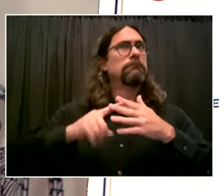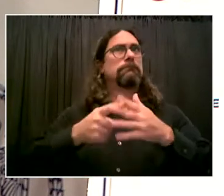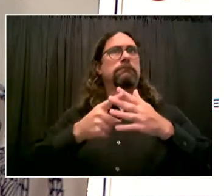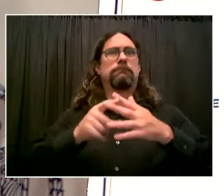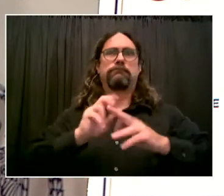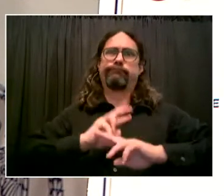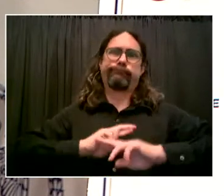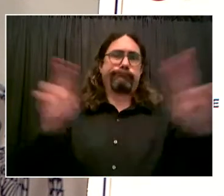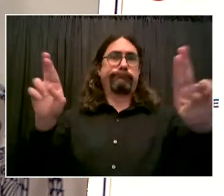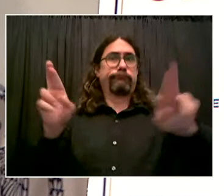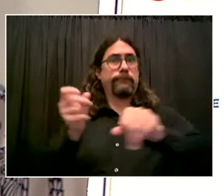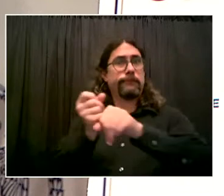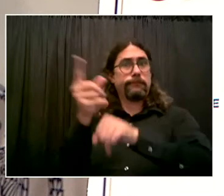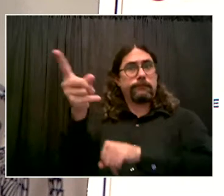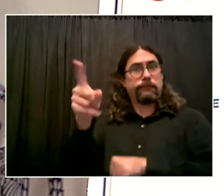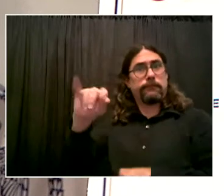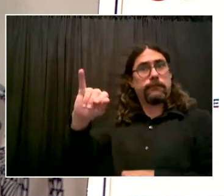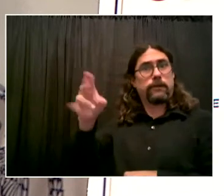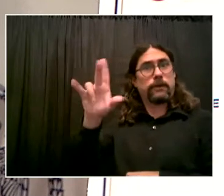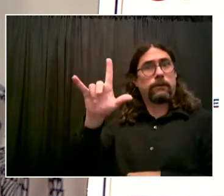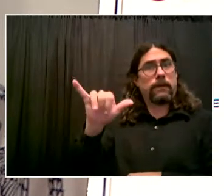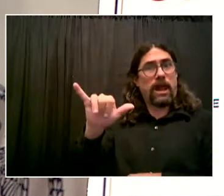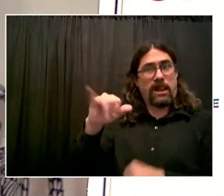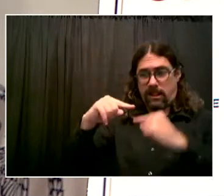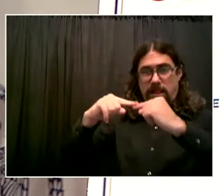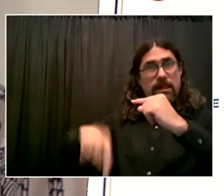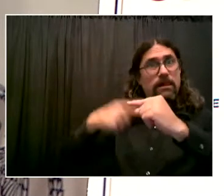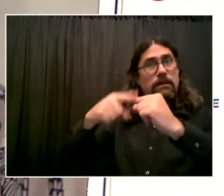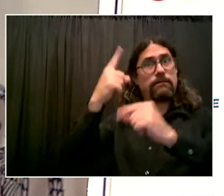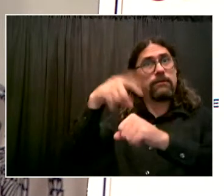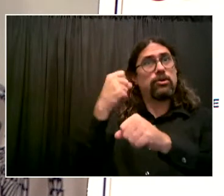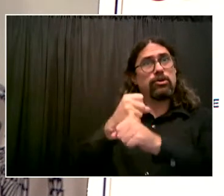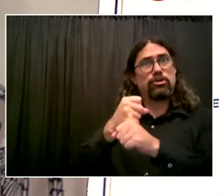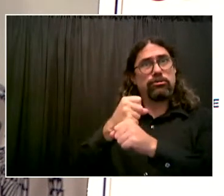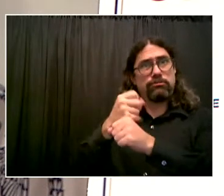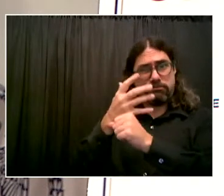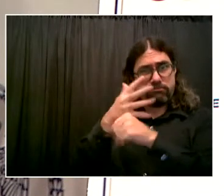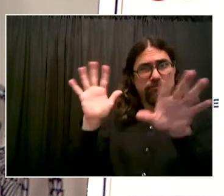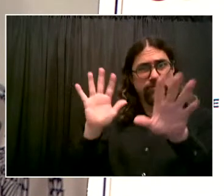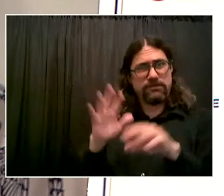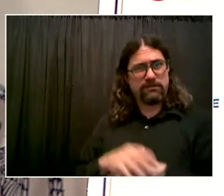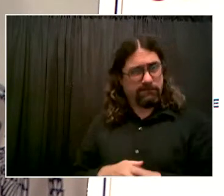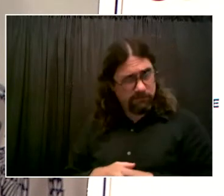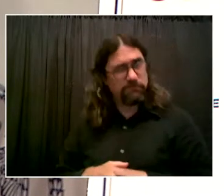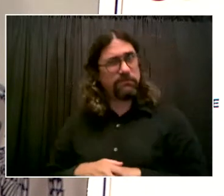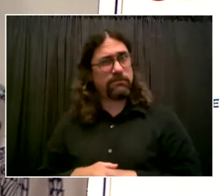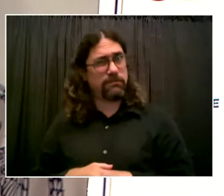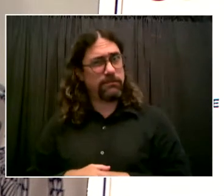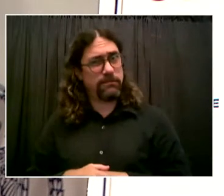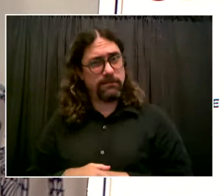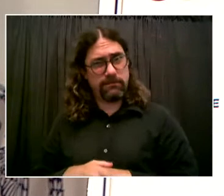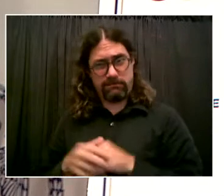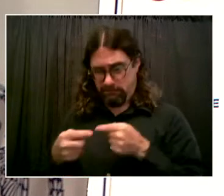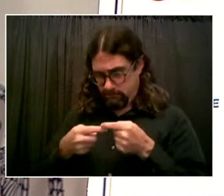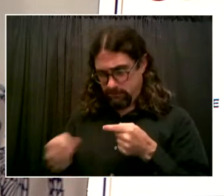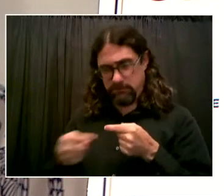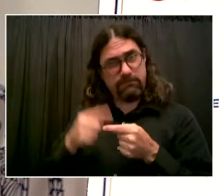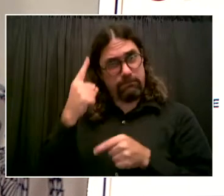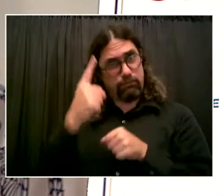WHICH IS A WAYS AWAY, MTA AYSING SAME TRAFFIC 4'ñÑe ARE SEEING